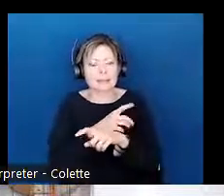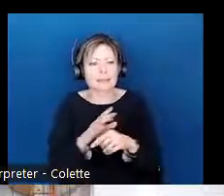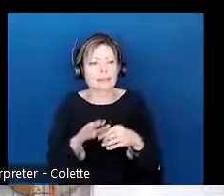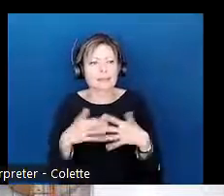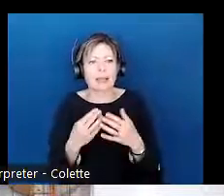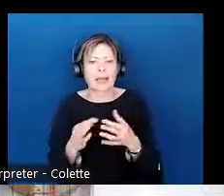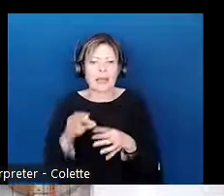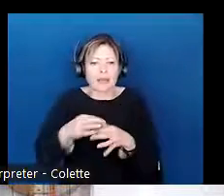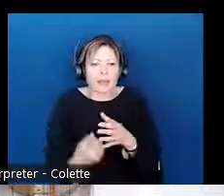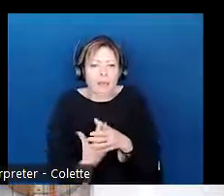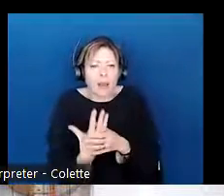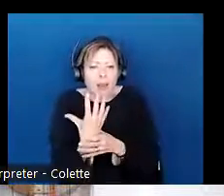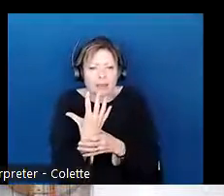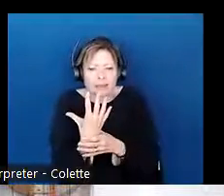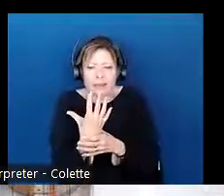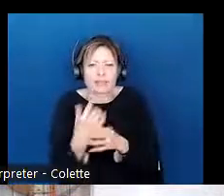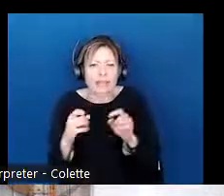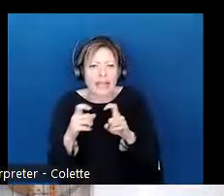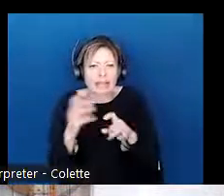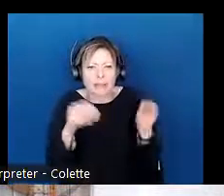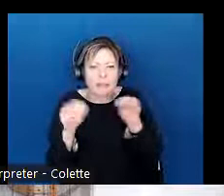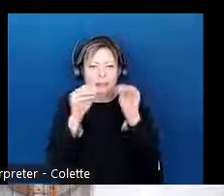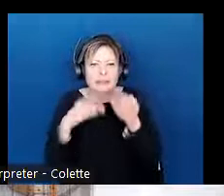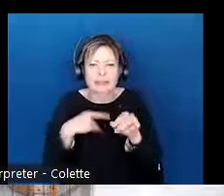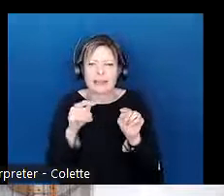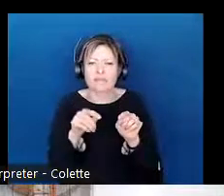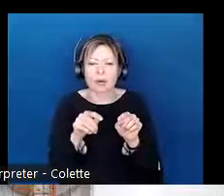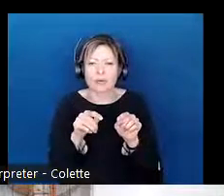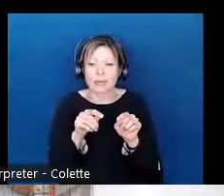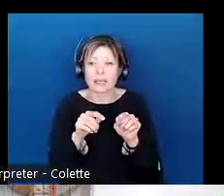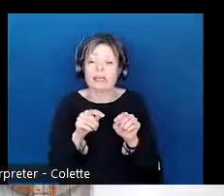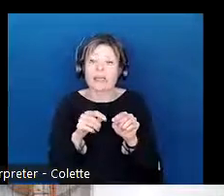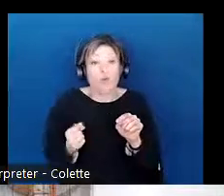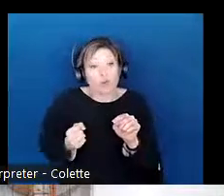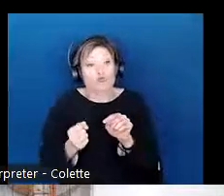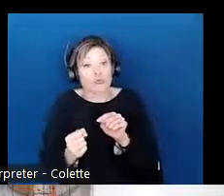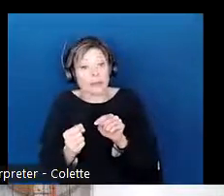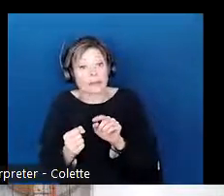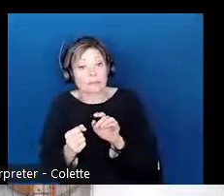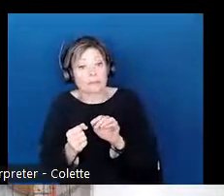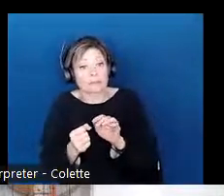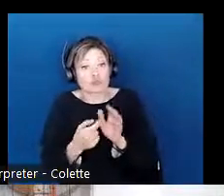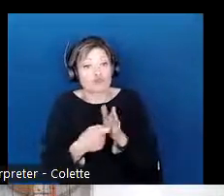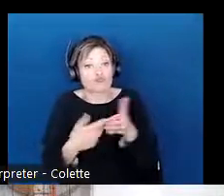which we can't stop us live on you if you travel on the train to between Reigate and and or between